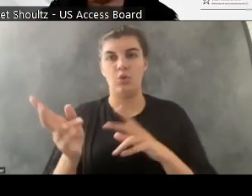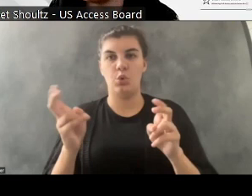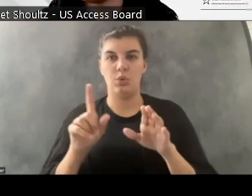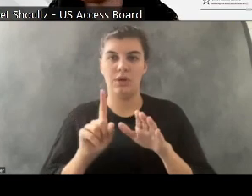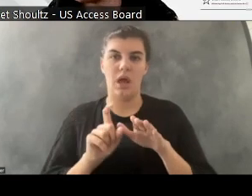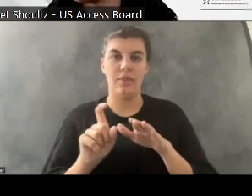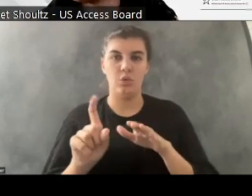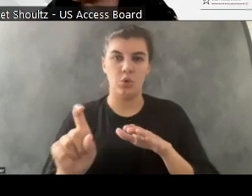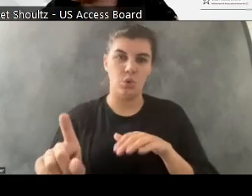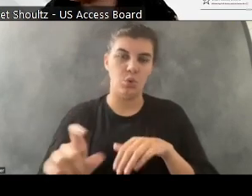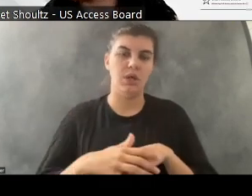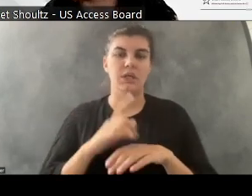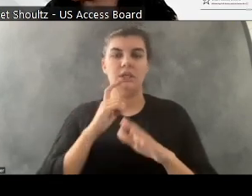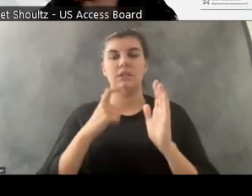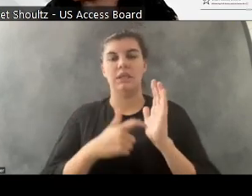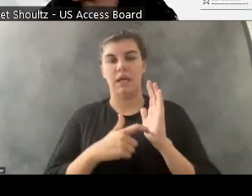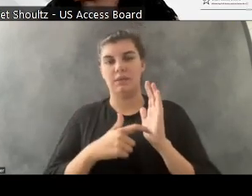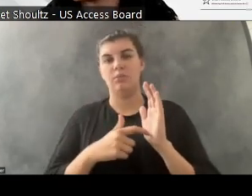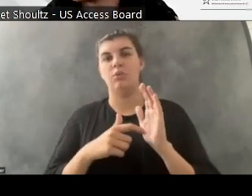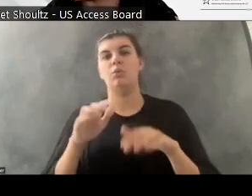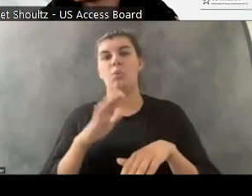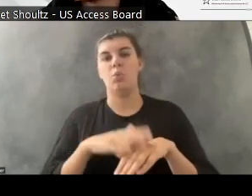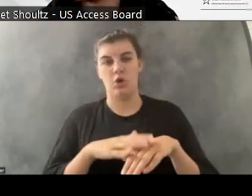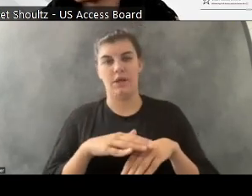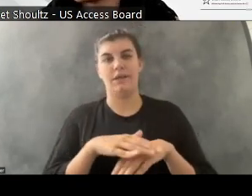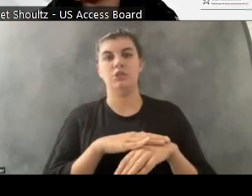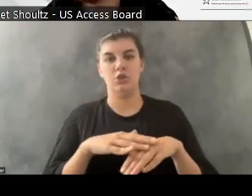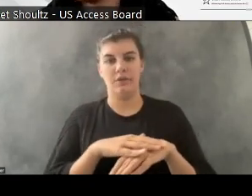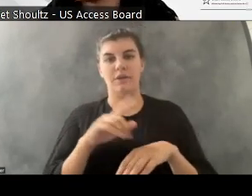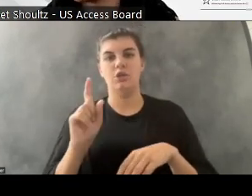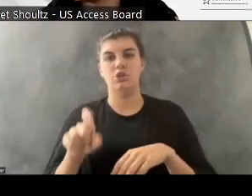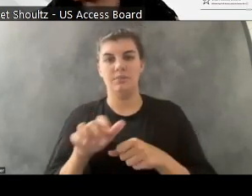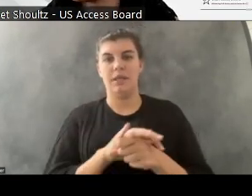part of the definition, detectable warning surfaces shall be located no greater than